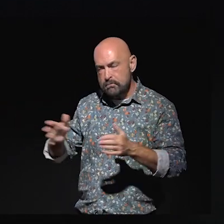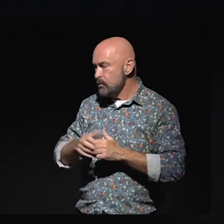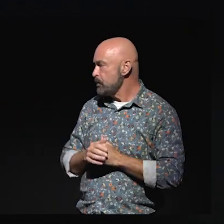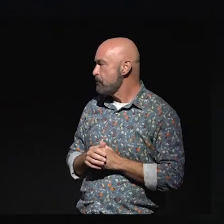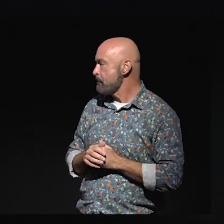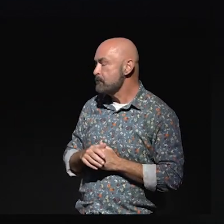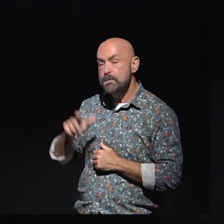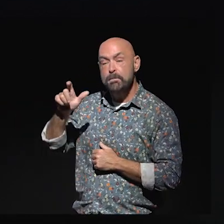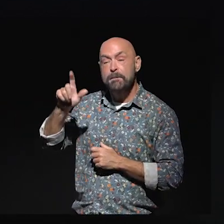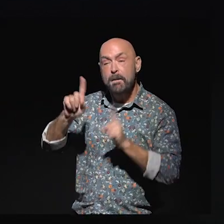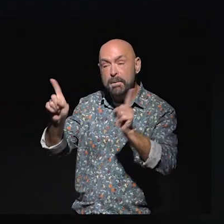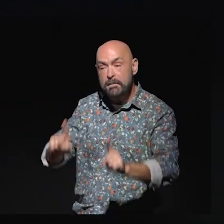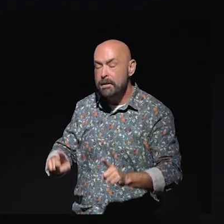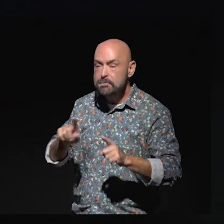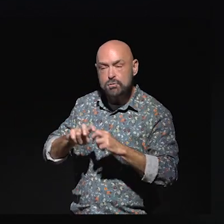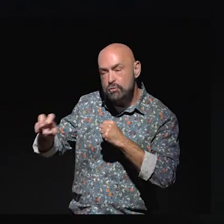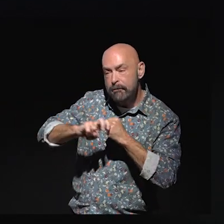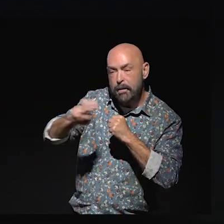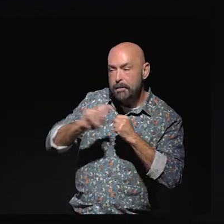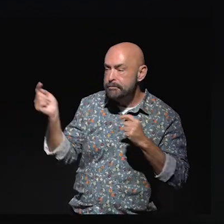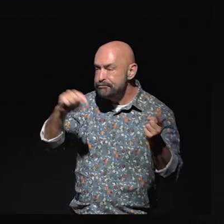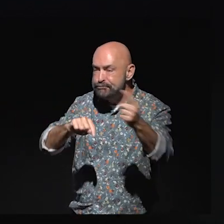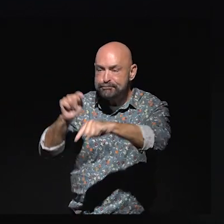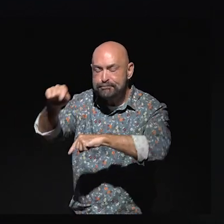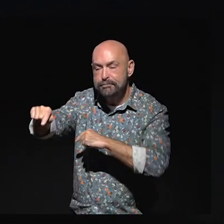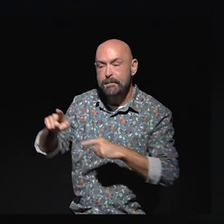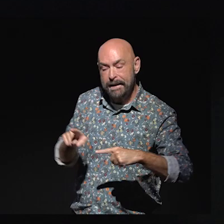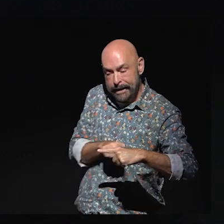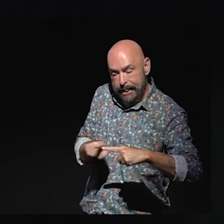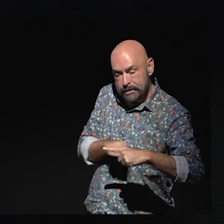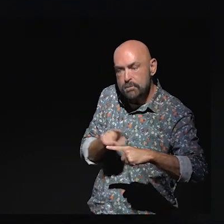People began to travel again. The English began to travel again